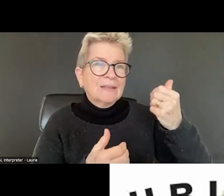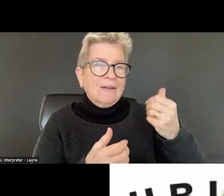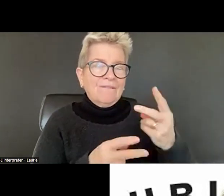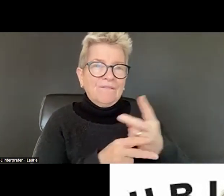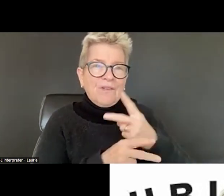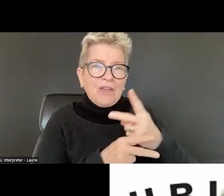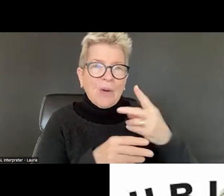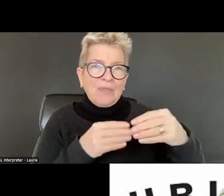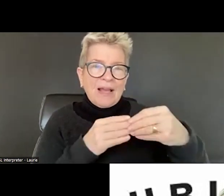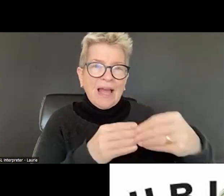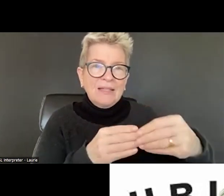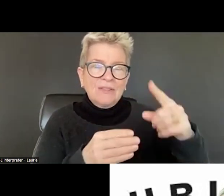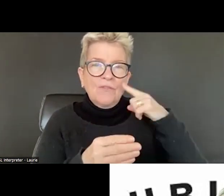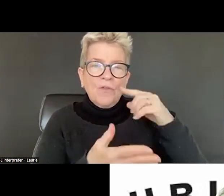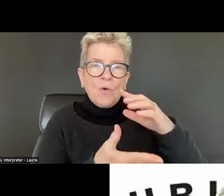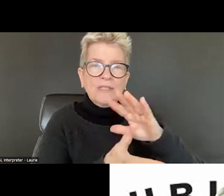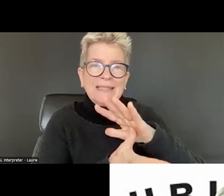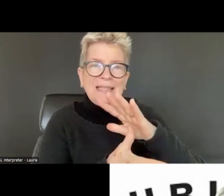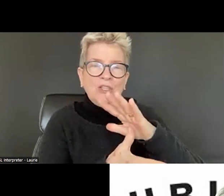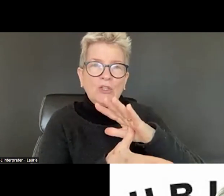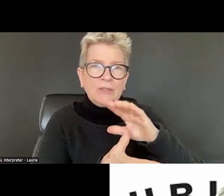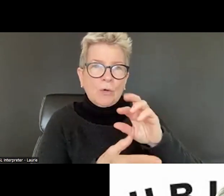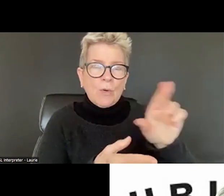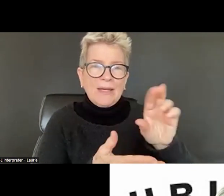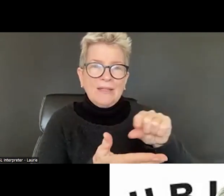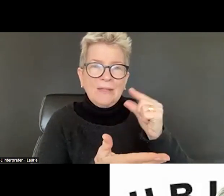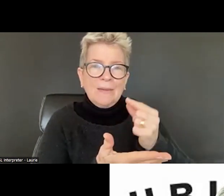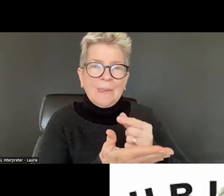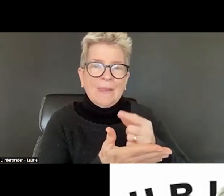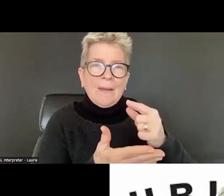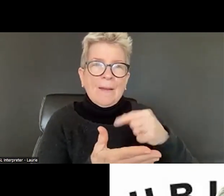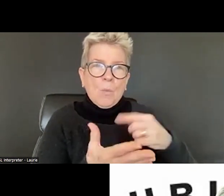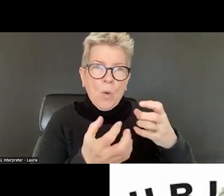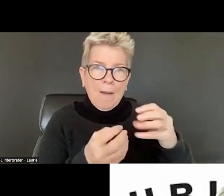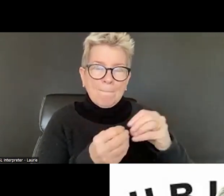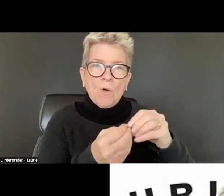want to further their education about taking on large student loans debt and being financially